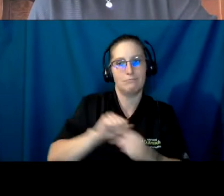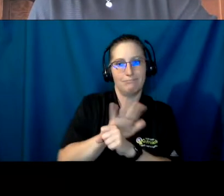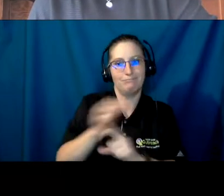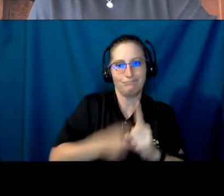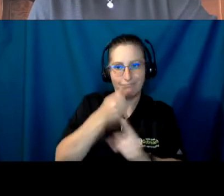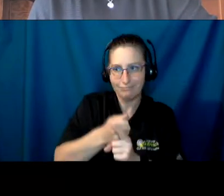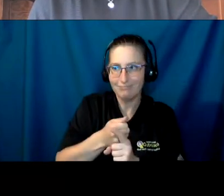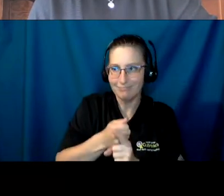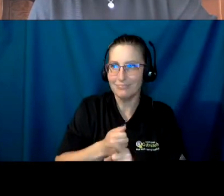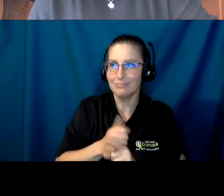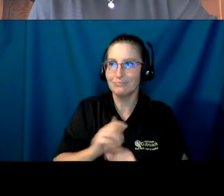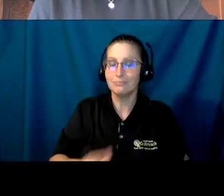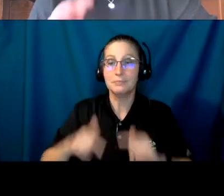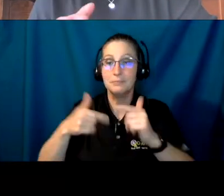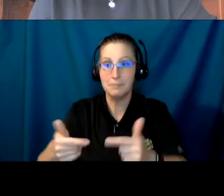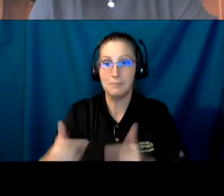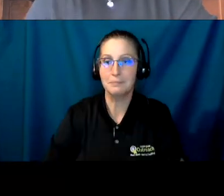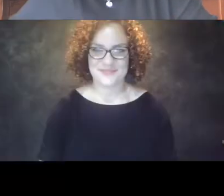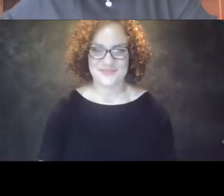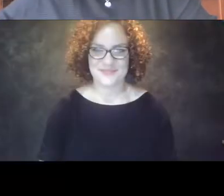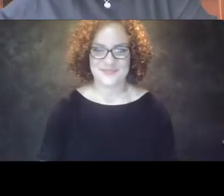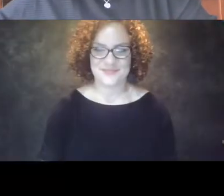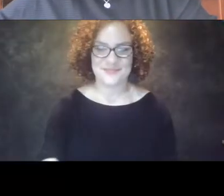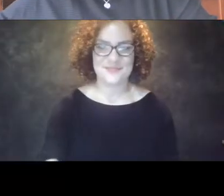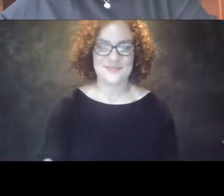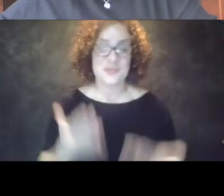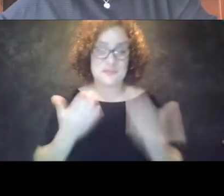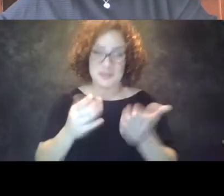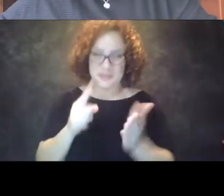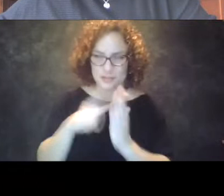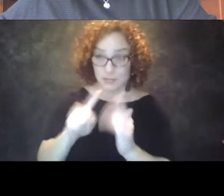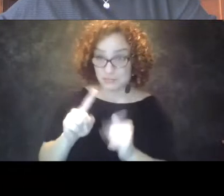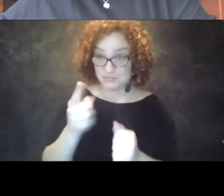I'm gonna pass it out, well, maybe we should check first to see if there's any questions, and then I'll pass it on to you.